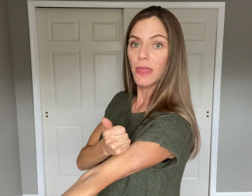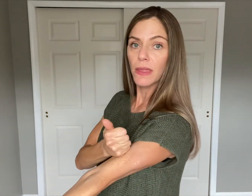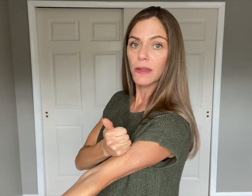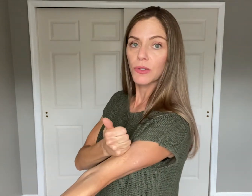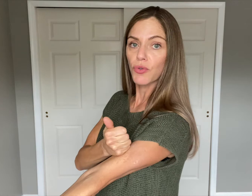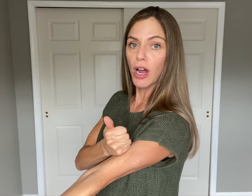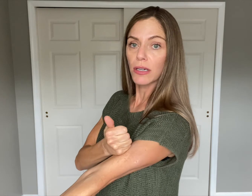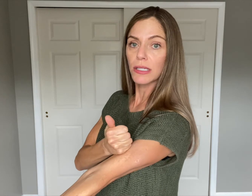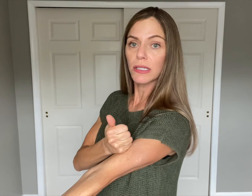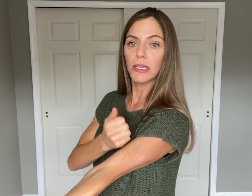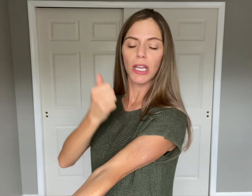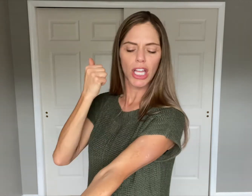"Drugs"